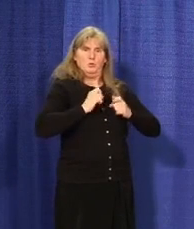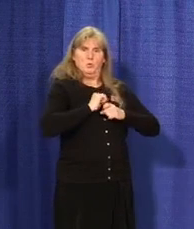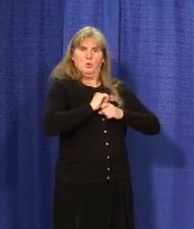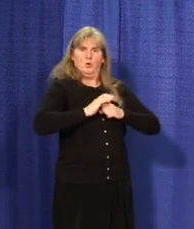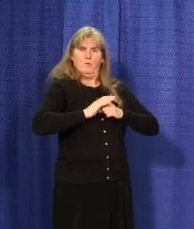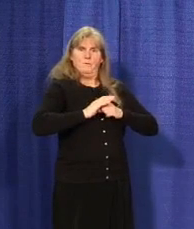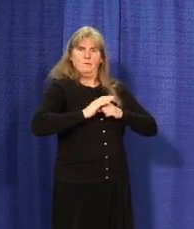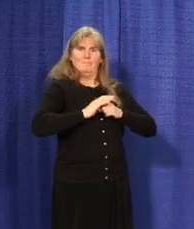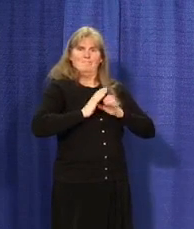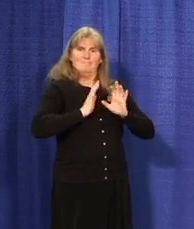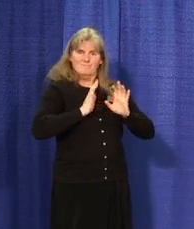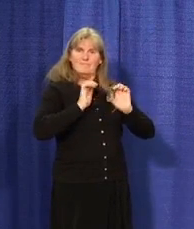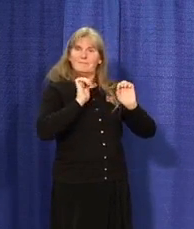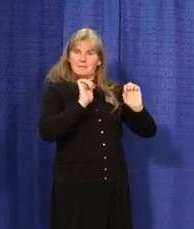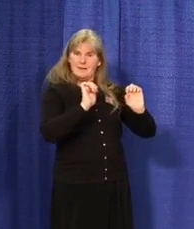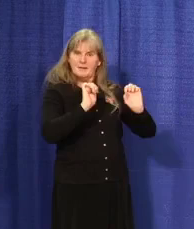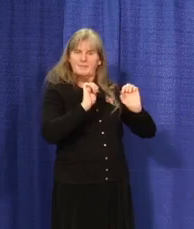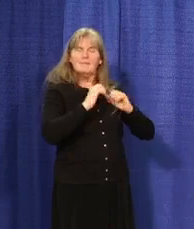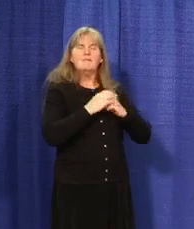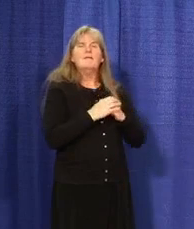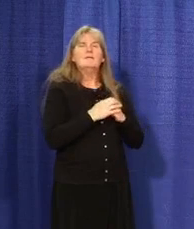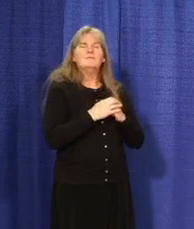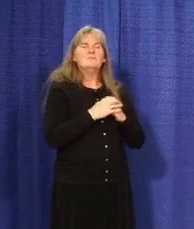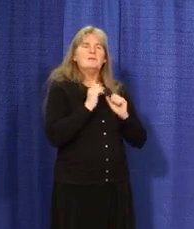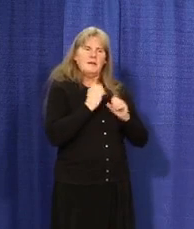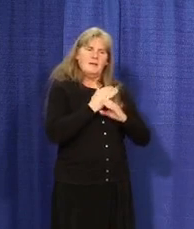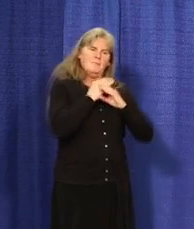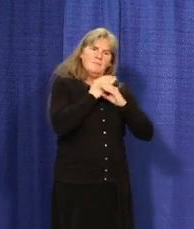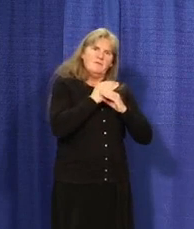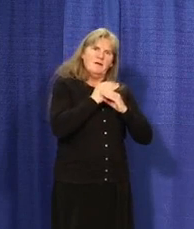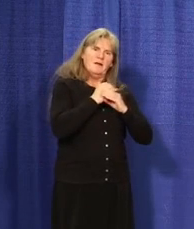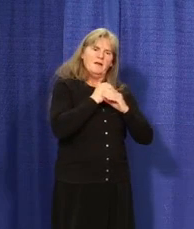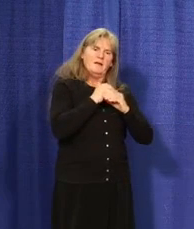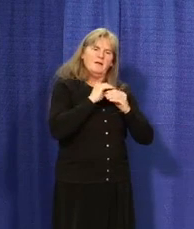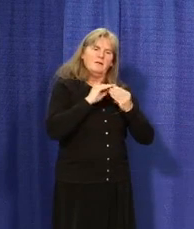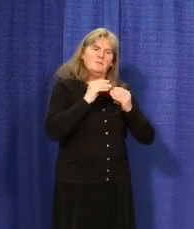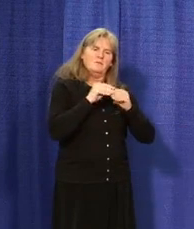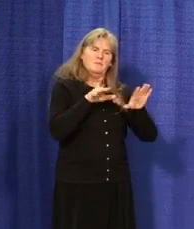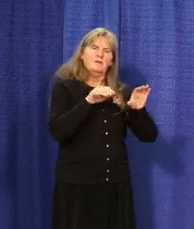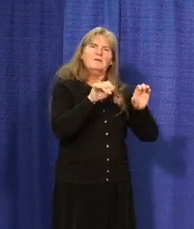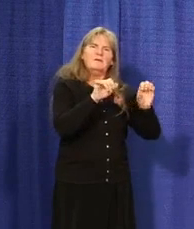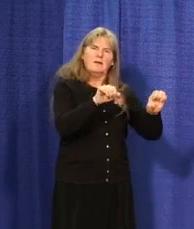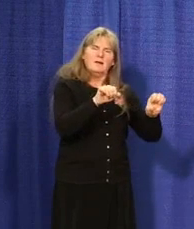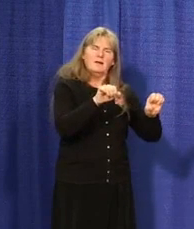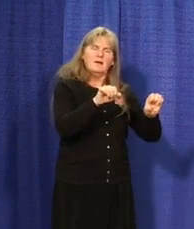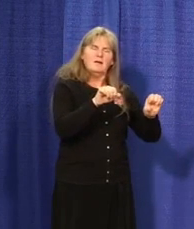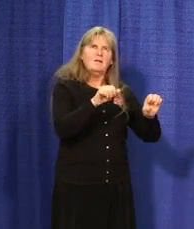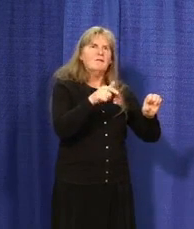means to be able to prevent spread and transmission I think is a very powerful thing to